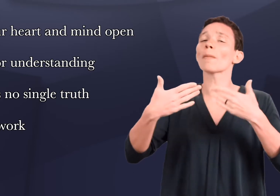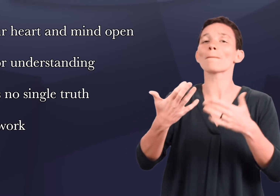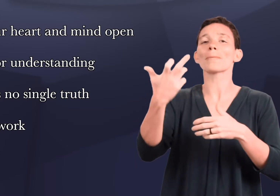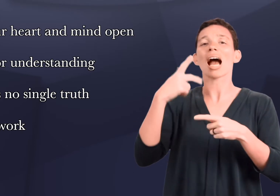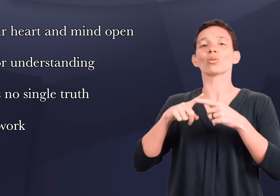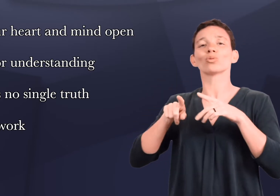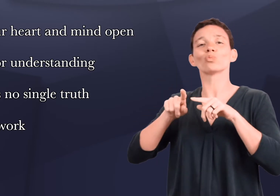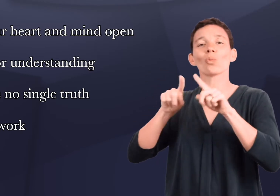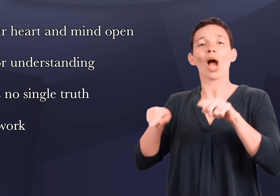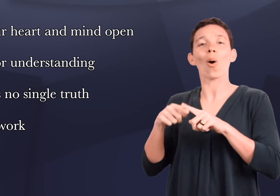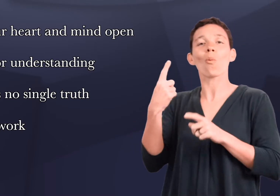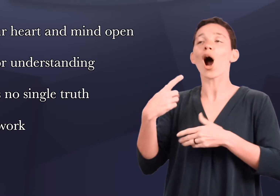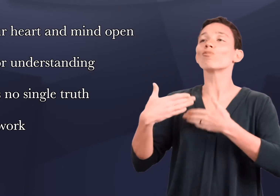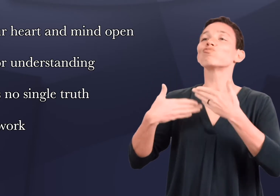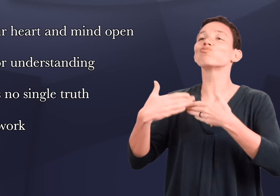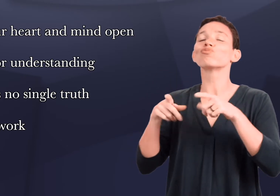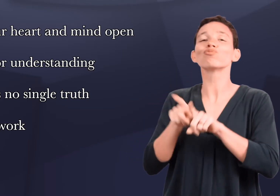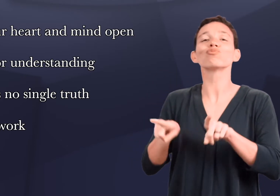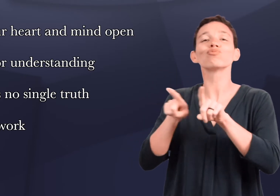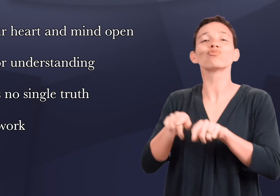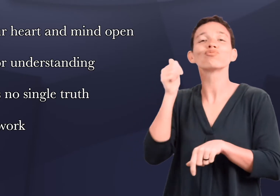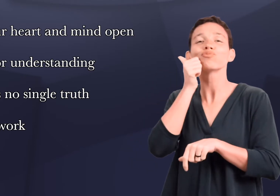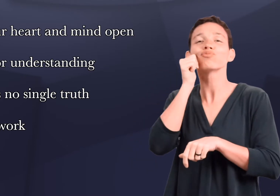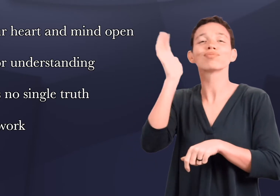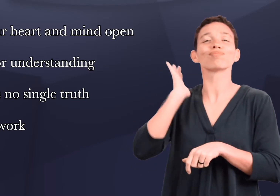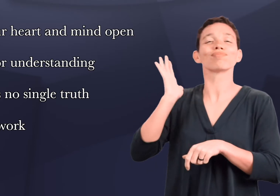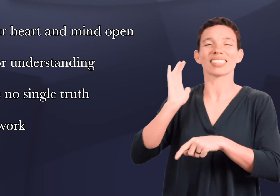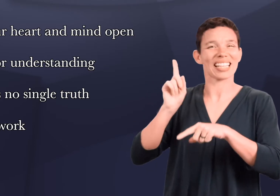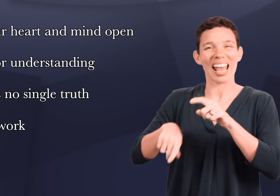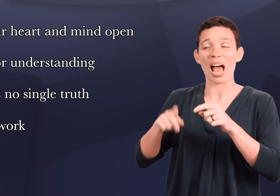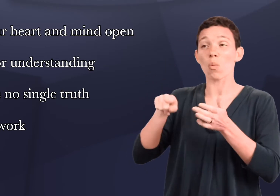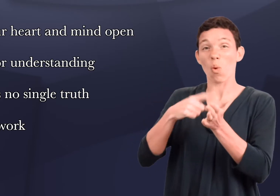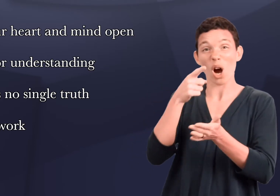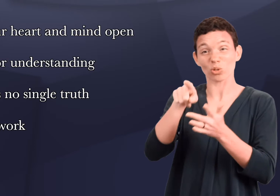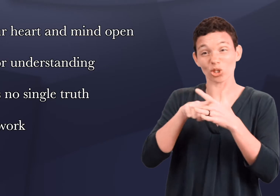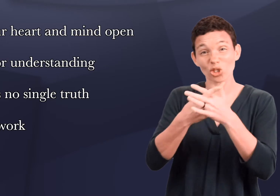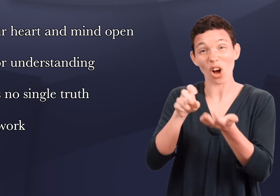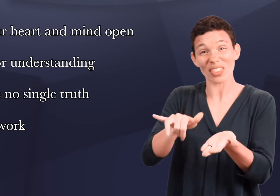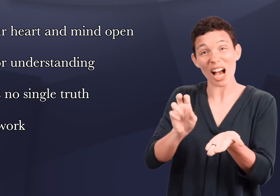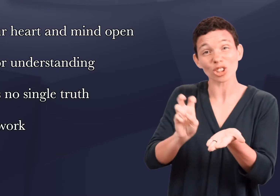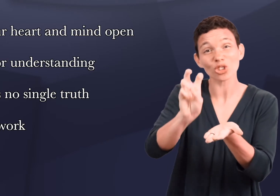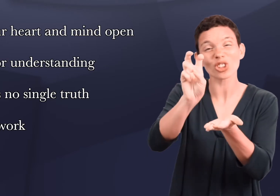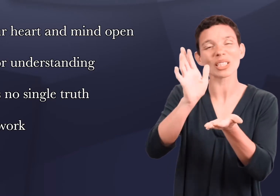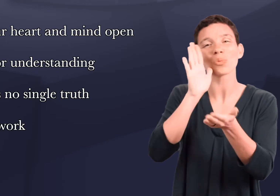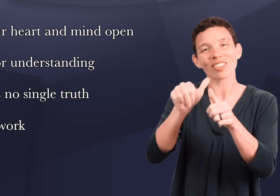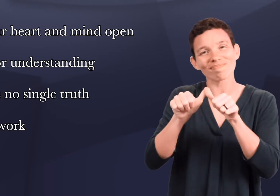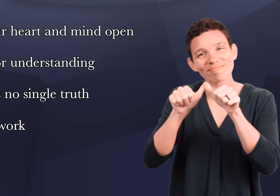Once you begin there's no going back to square one. Once you are in this antiracist work, you are in it for life.